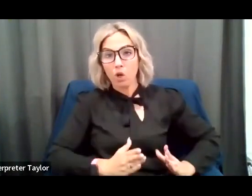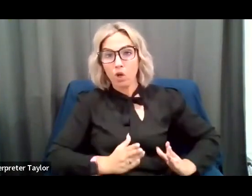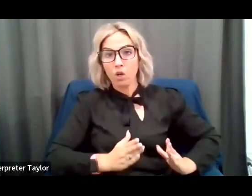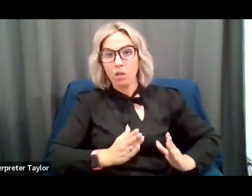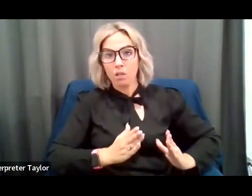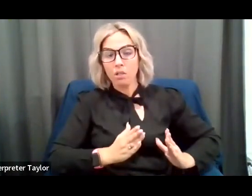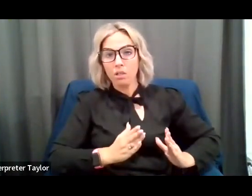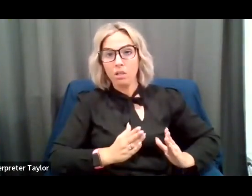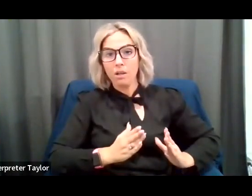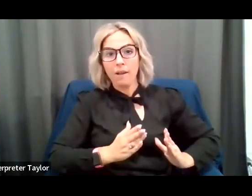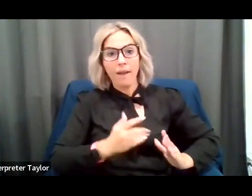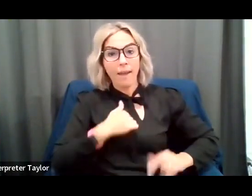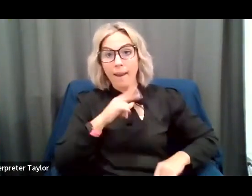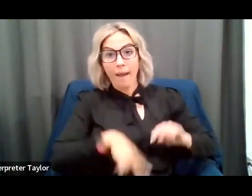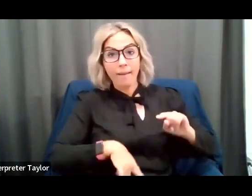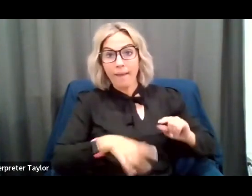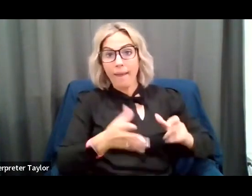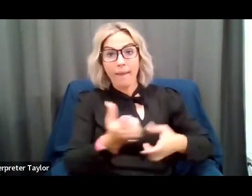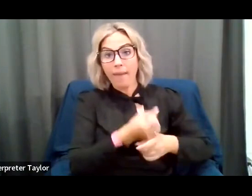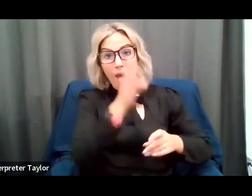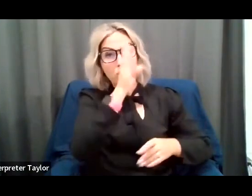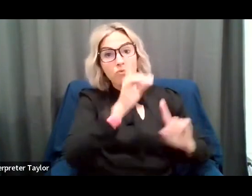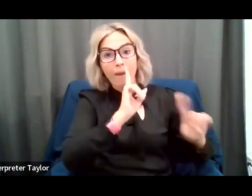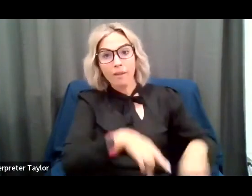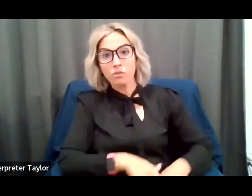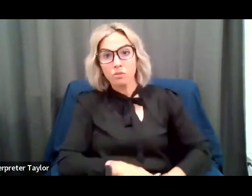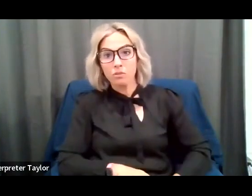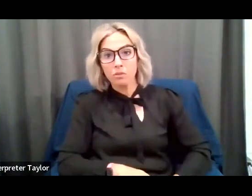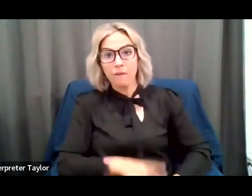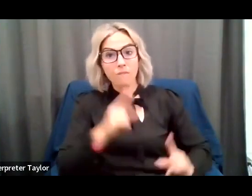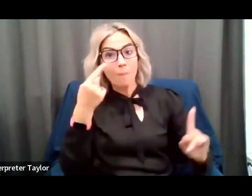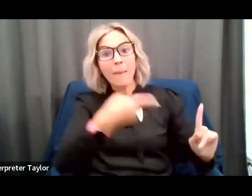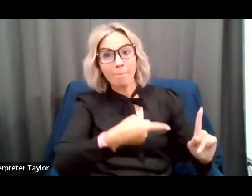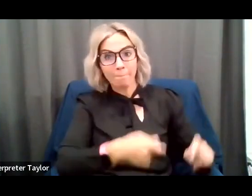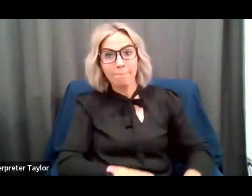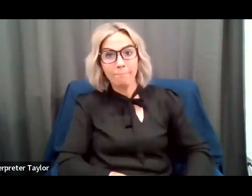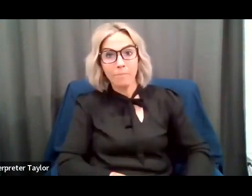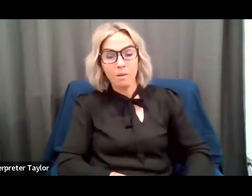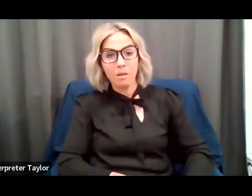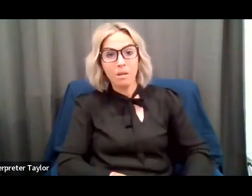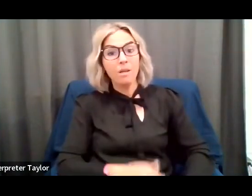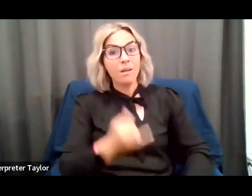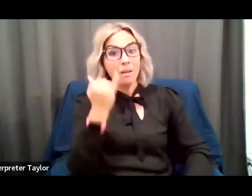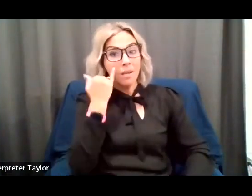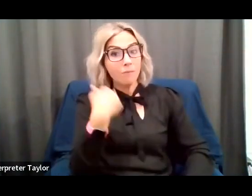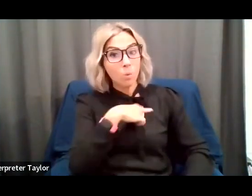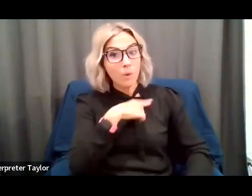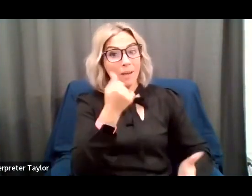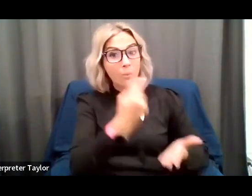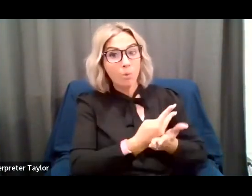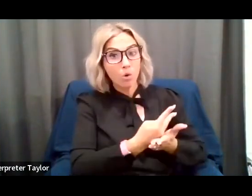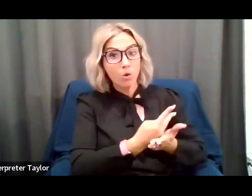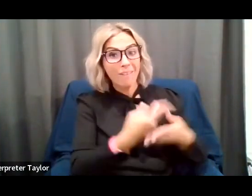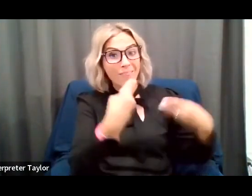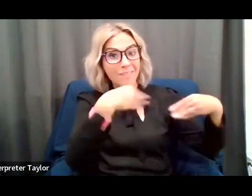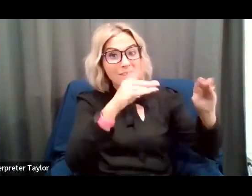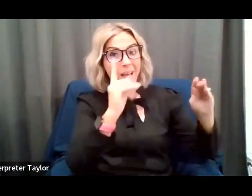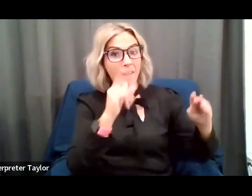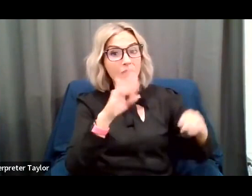And I can't even get a straight answer from him. [Okay.] If we approve the sale of these Bonds.